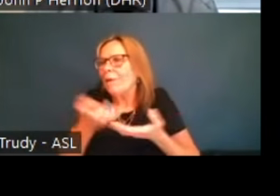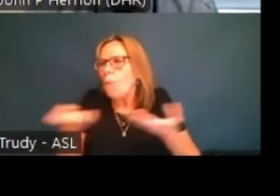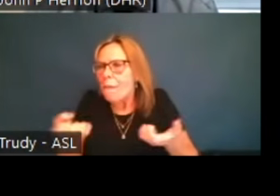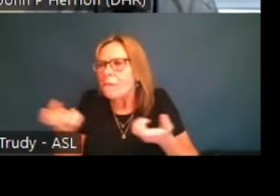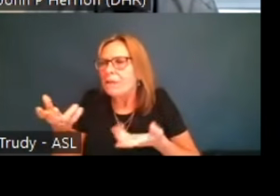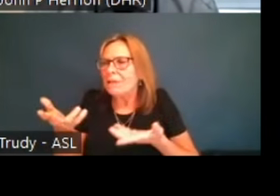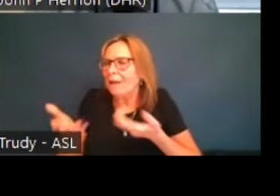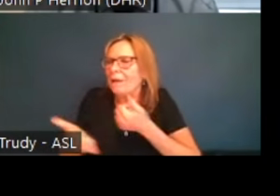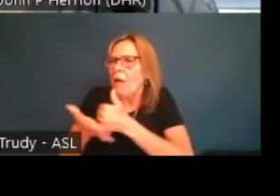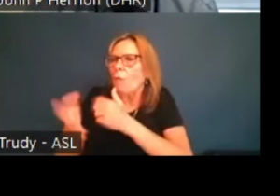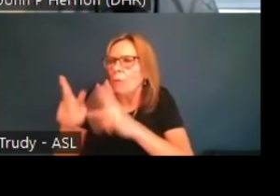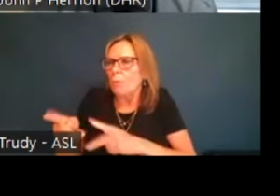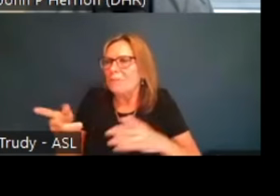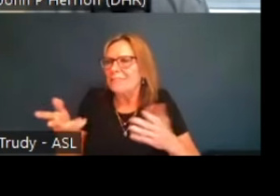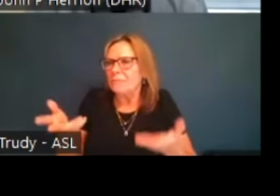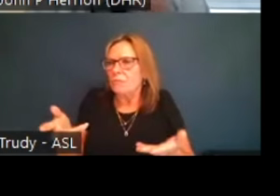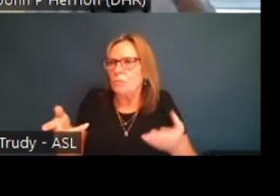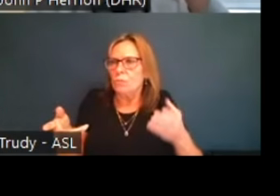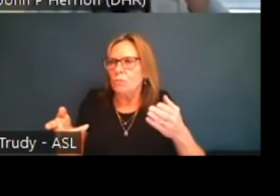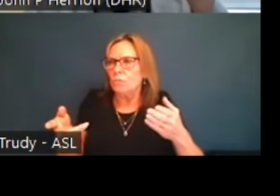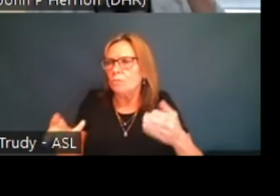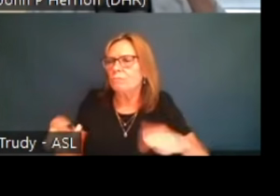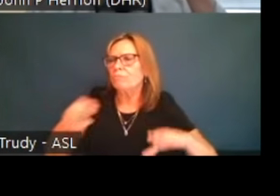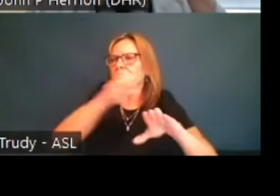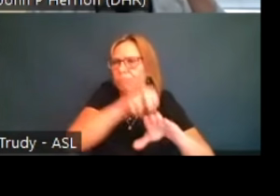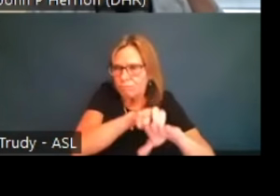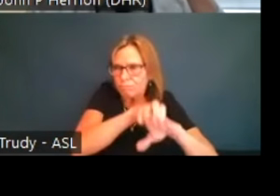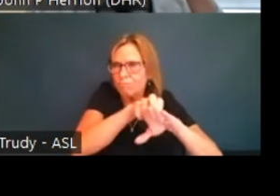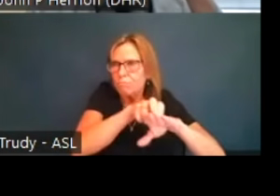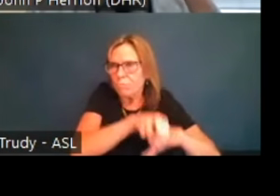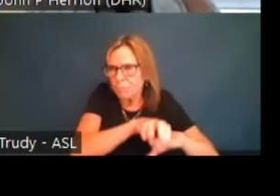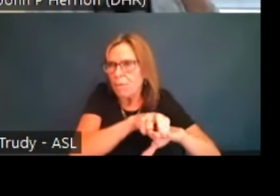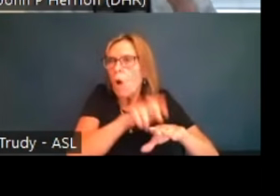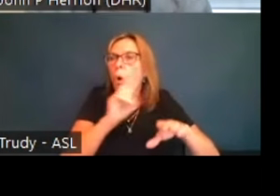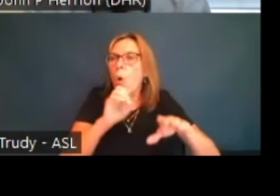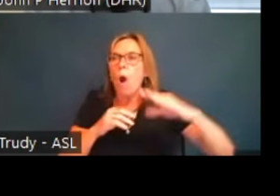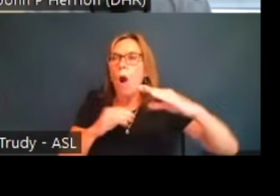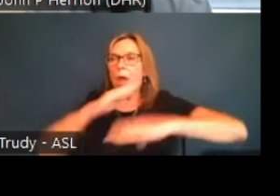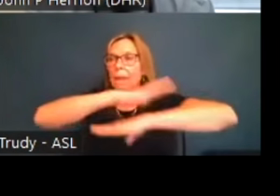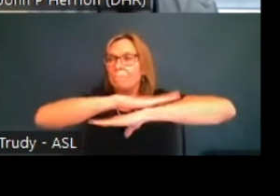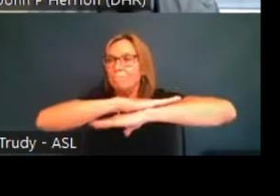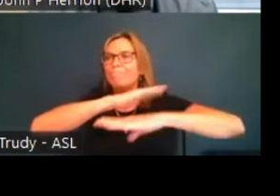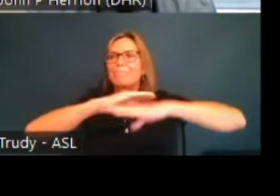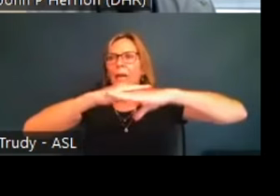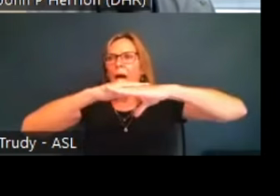provide that, they have to ensure accessibility services, So yep